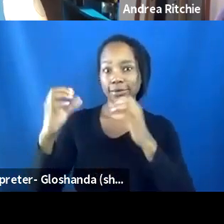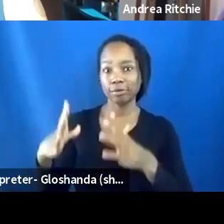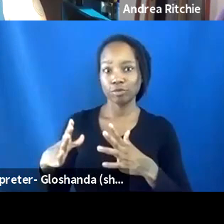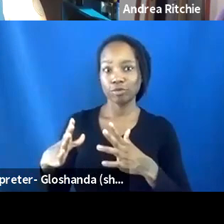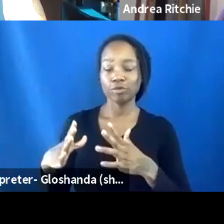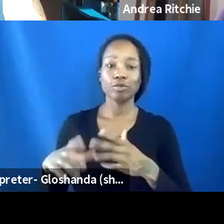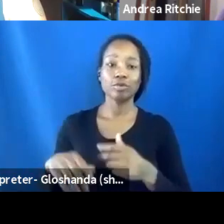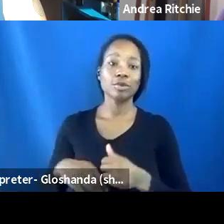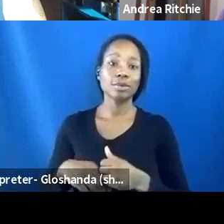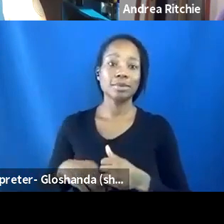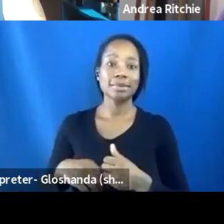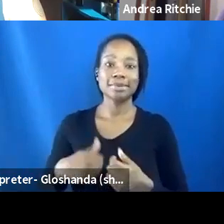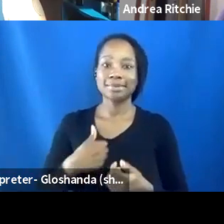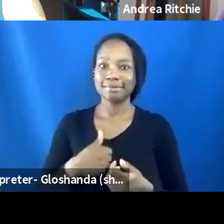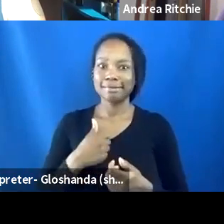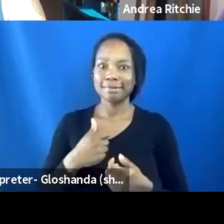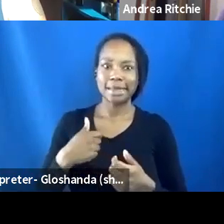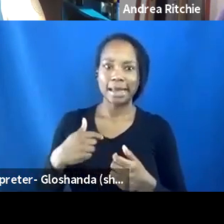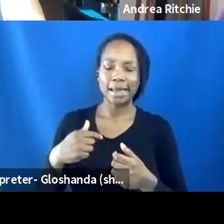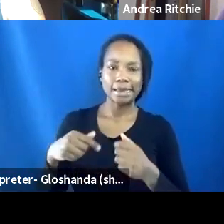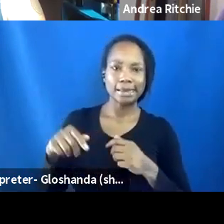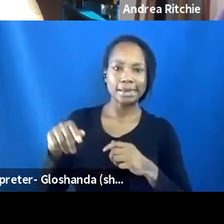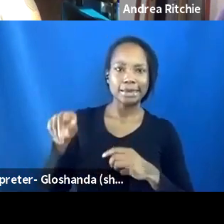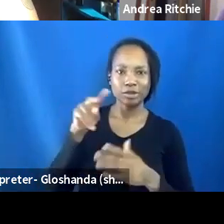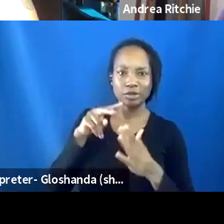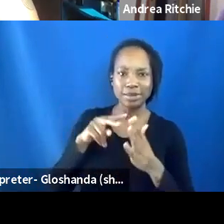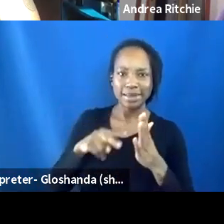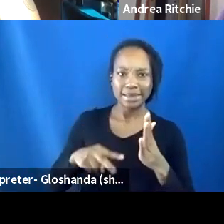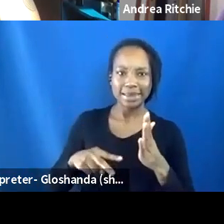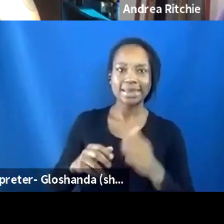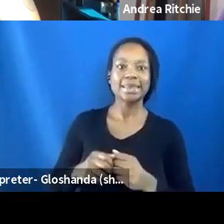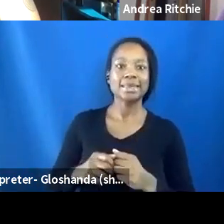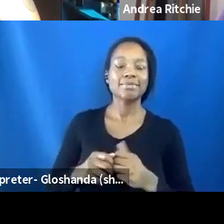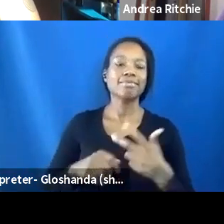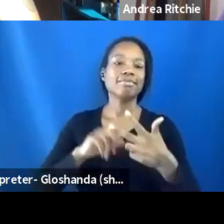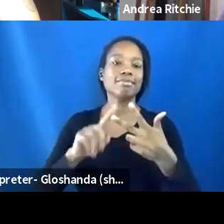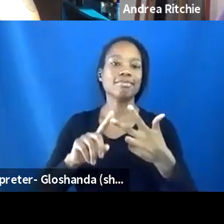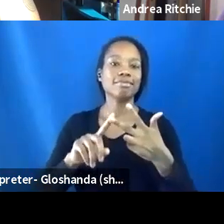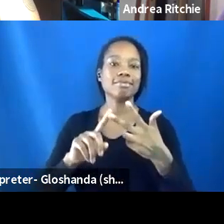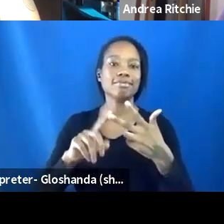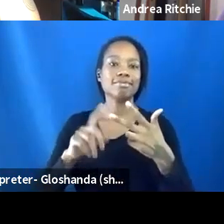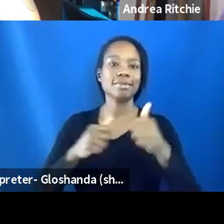I'm sorry, it just skipped back and forth. And the executive director and (voice cutting out).